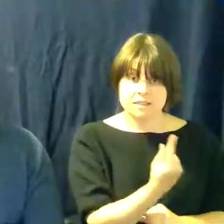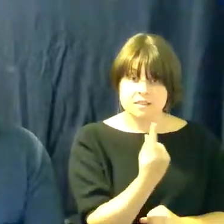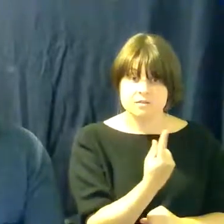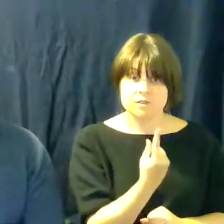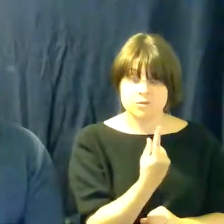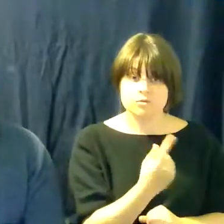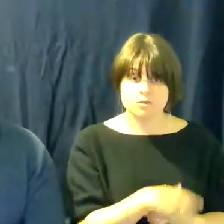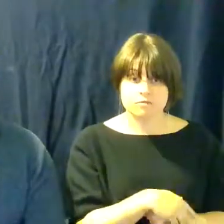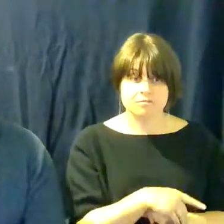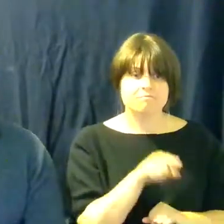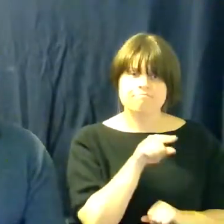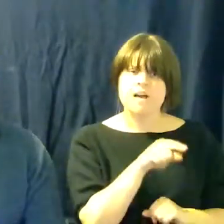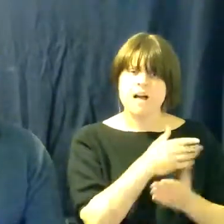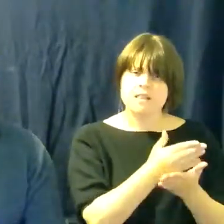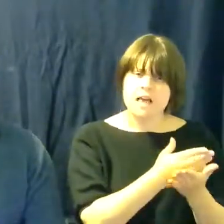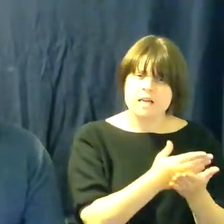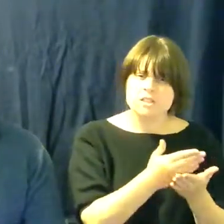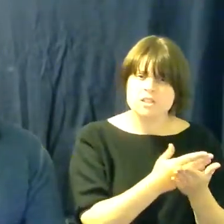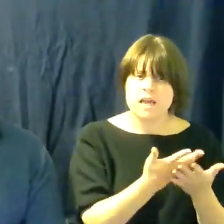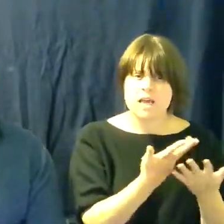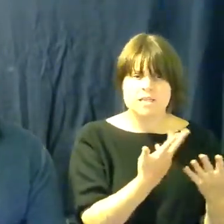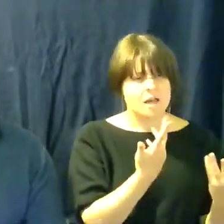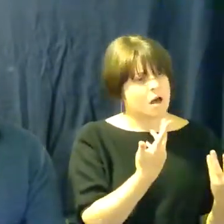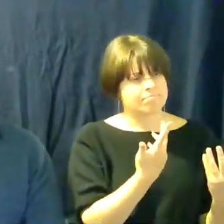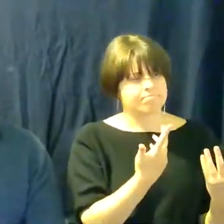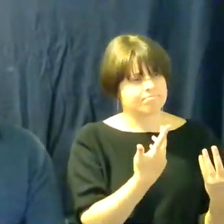and development. The peers